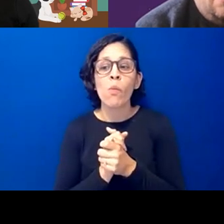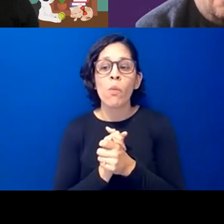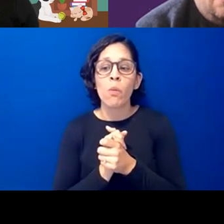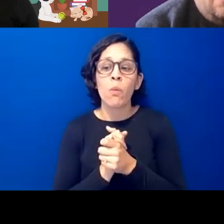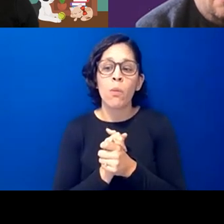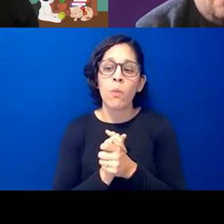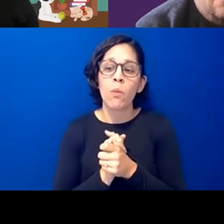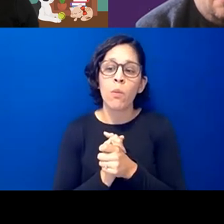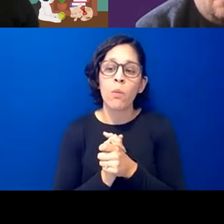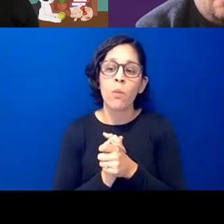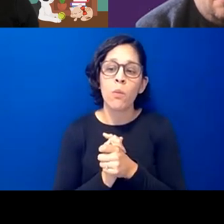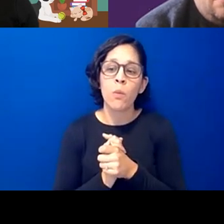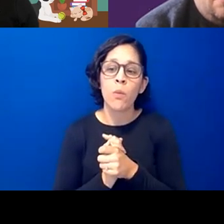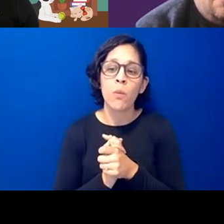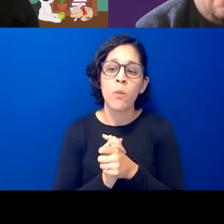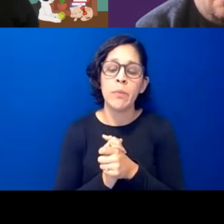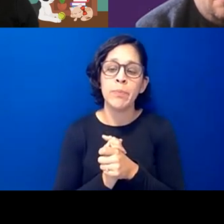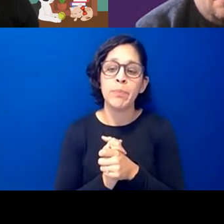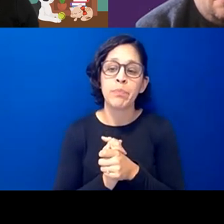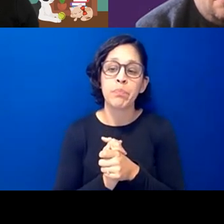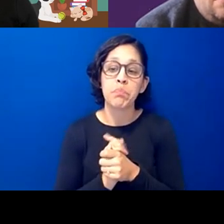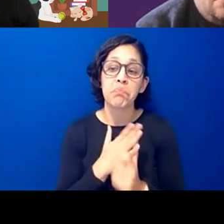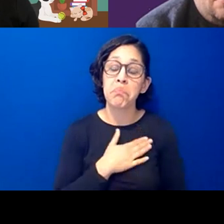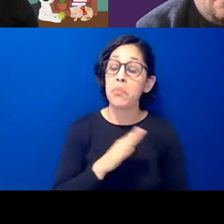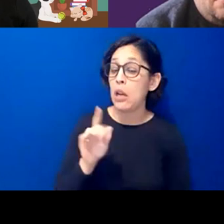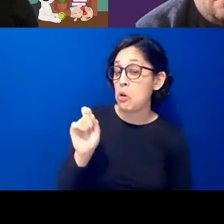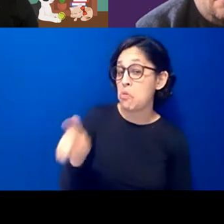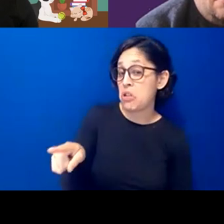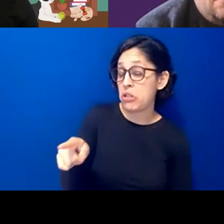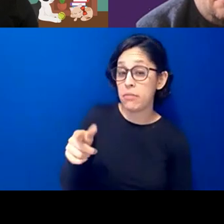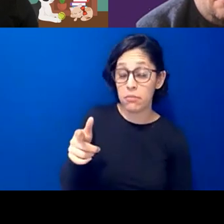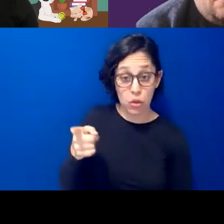Aurora Chang: I don't my question to you is. Aurora Chang: Have you written about this.